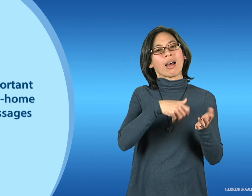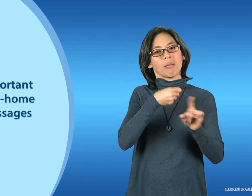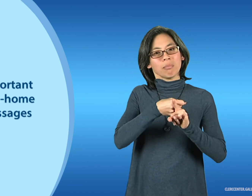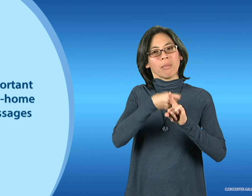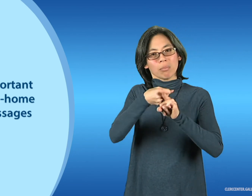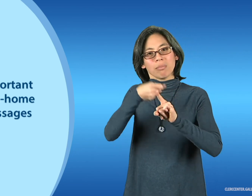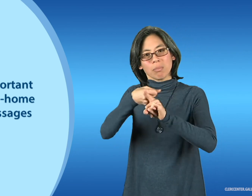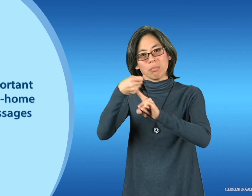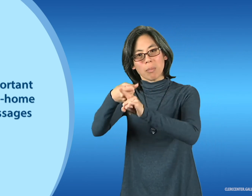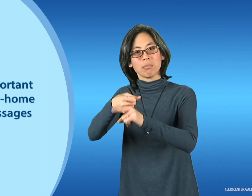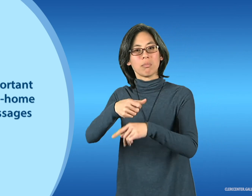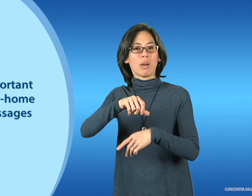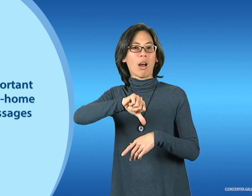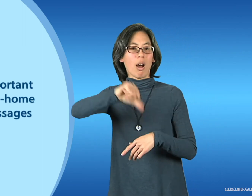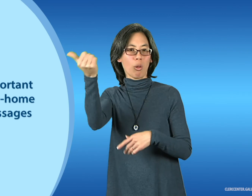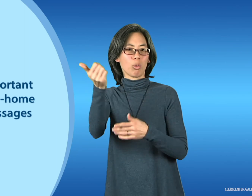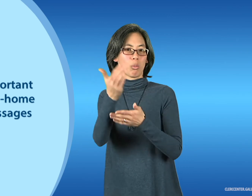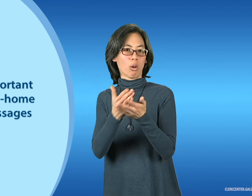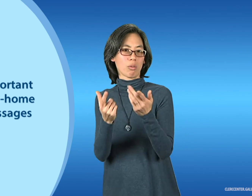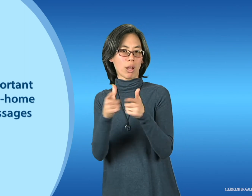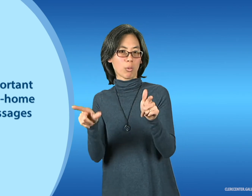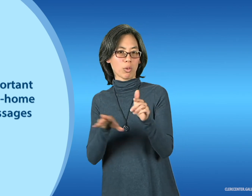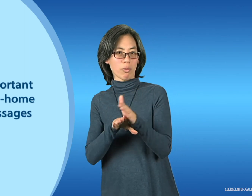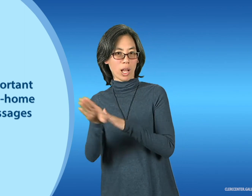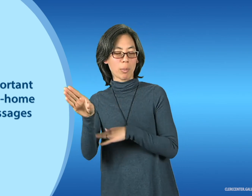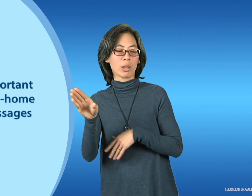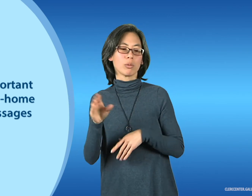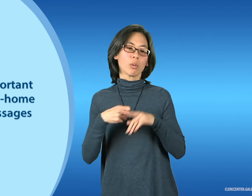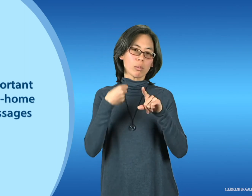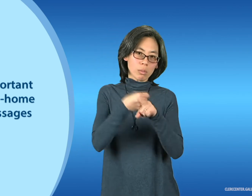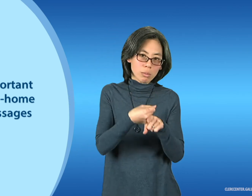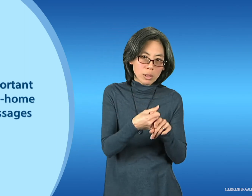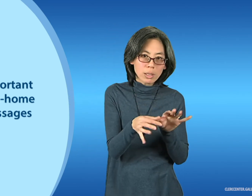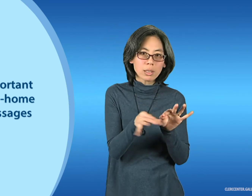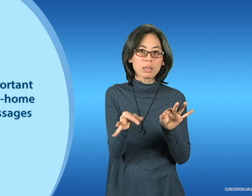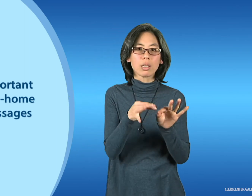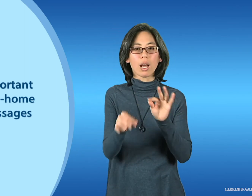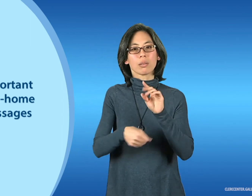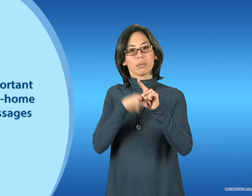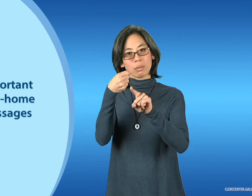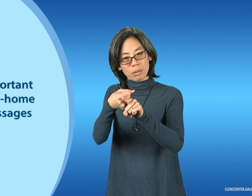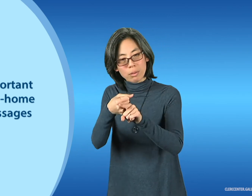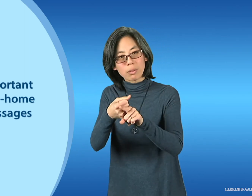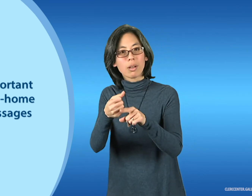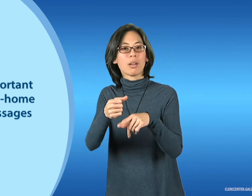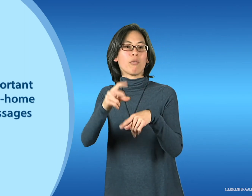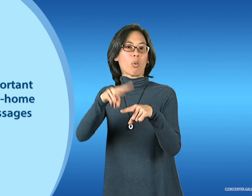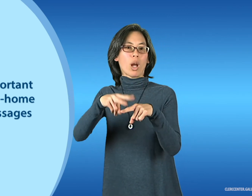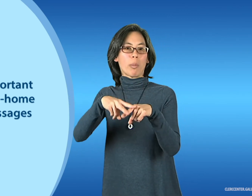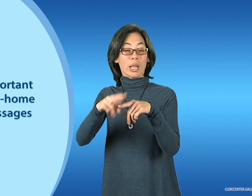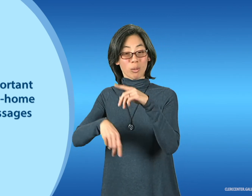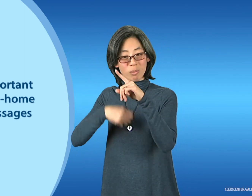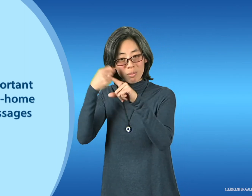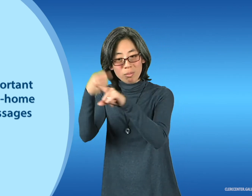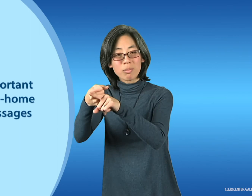has impacts on other levels of linguistic processing - syntax, vocabulary,